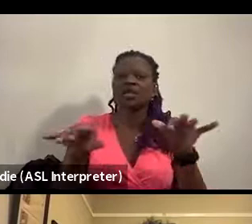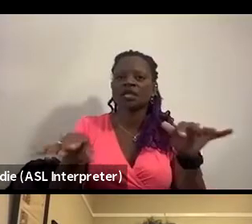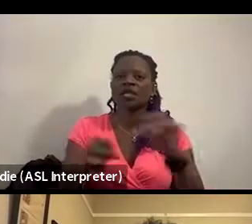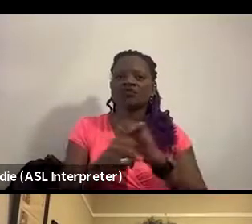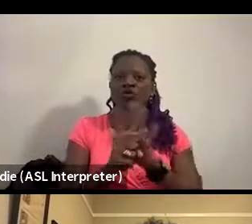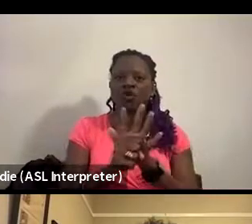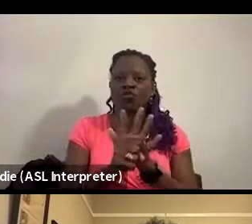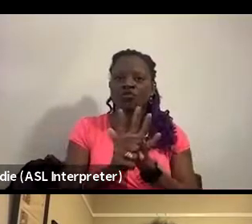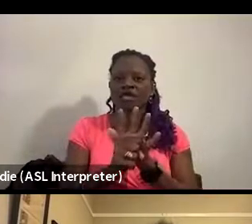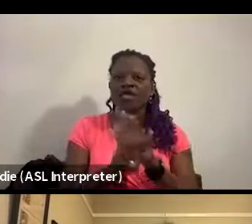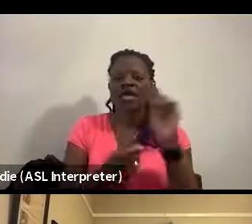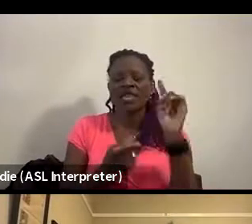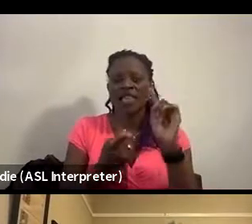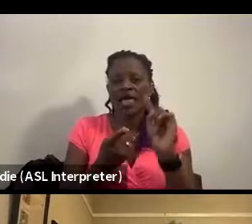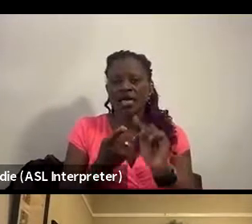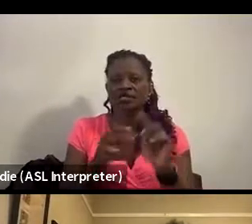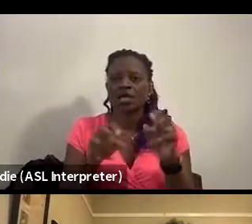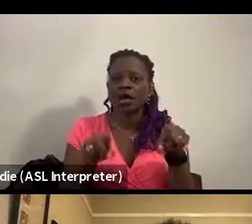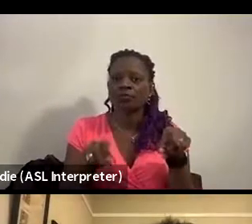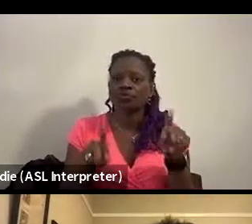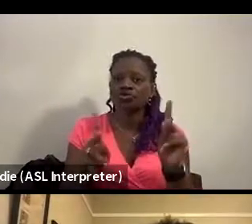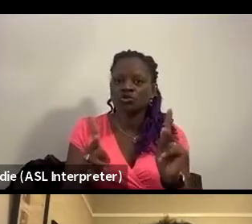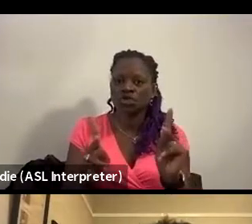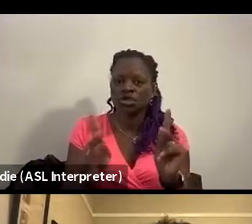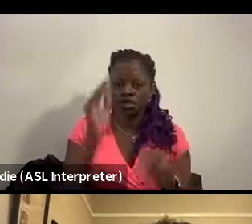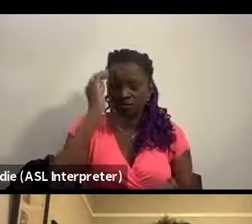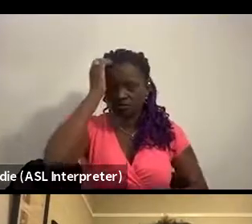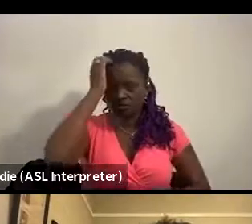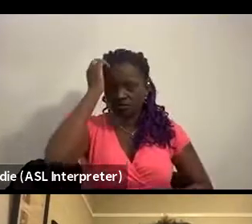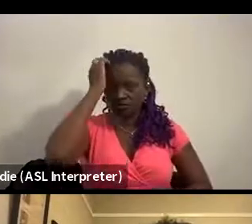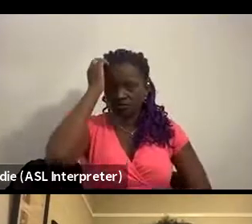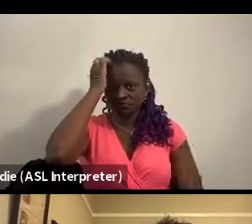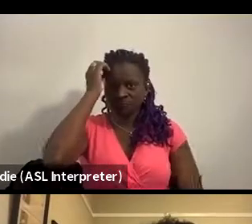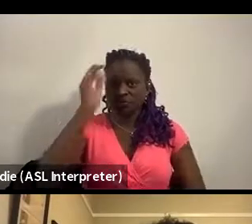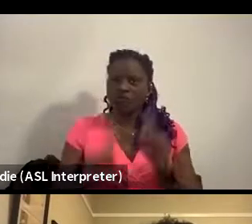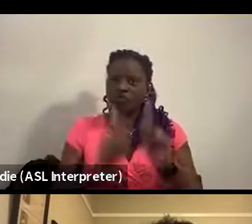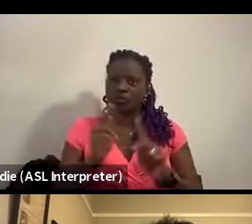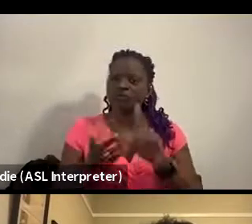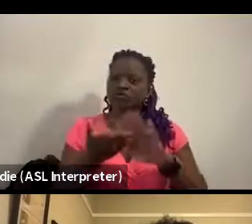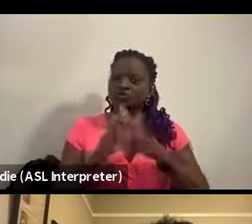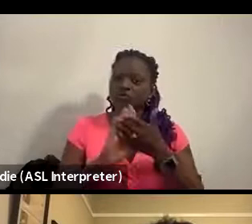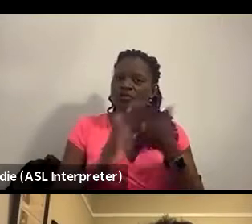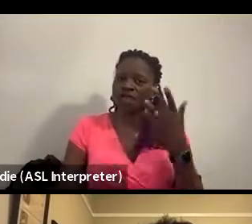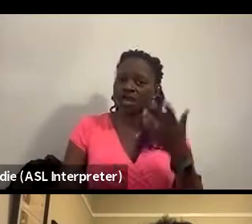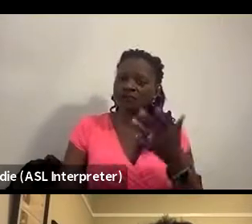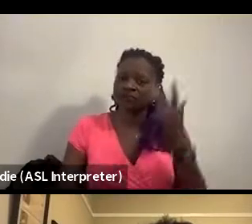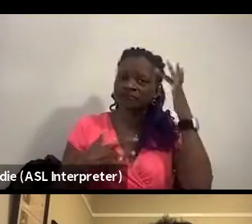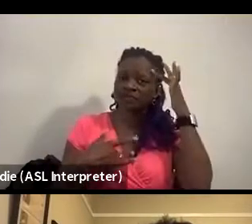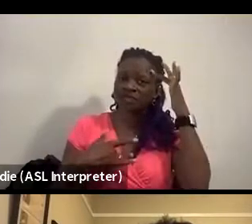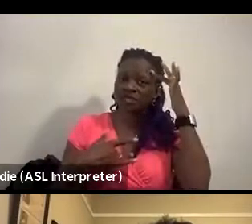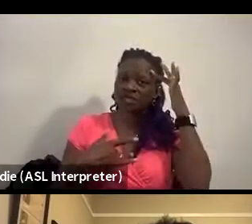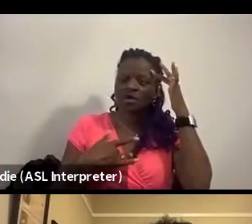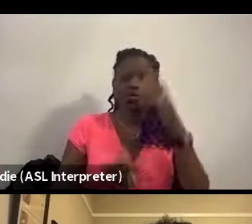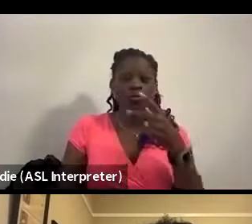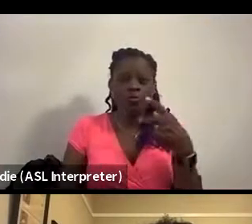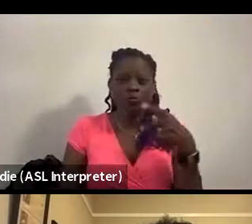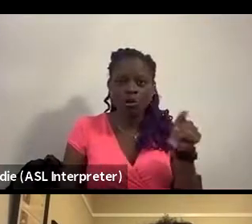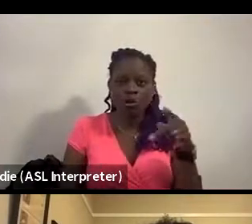for those who are still at risk for covid to get infected. Now, when we are in the purple tier, we have widespread transmission.